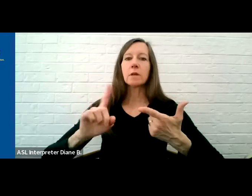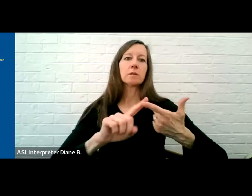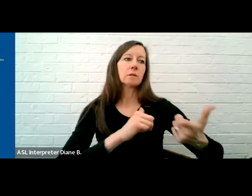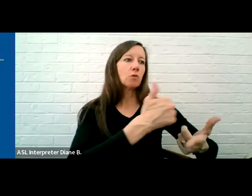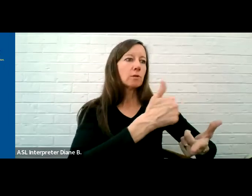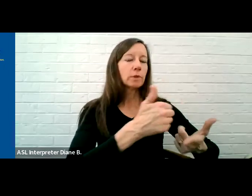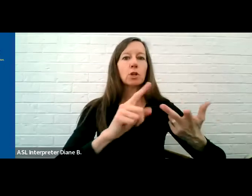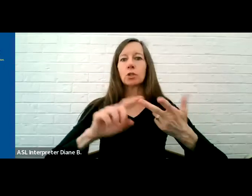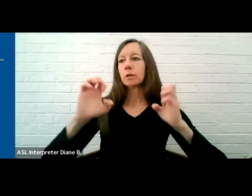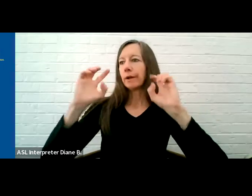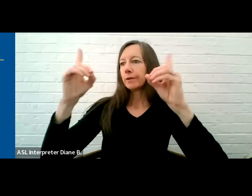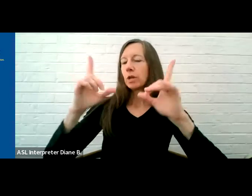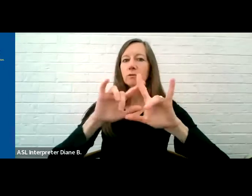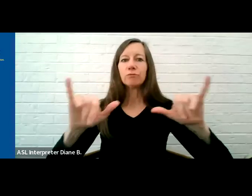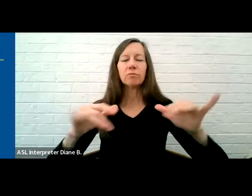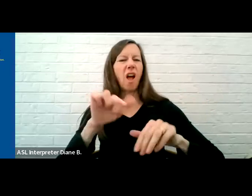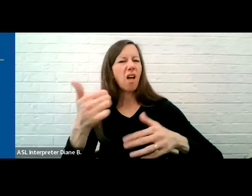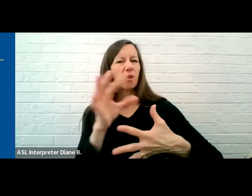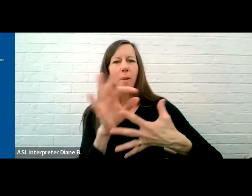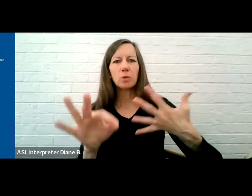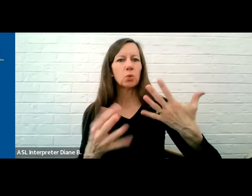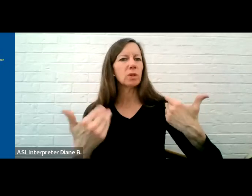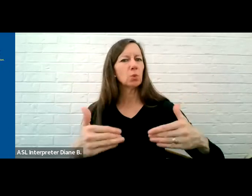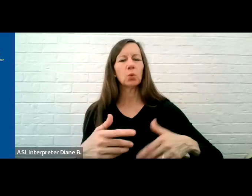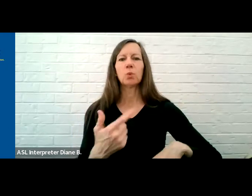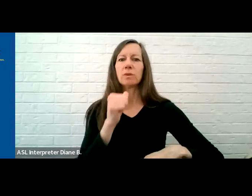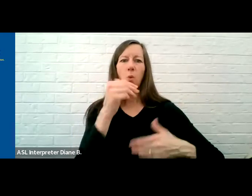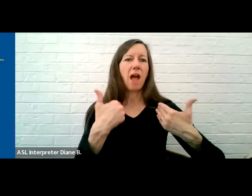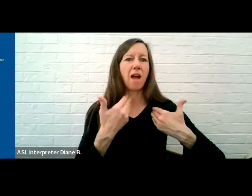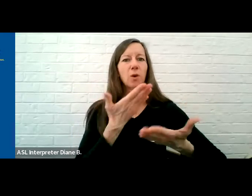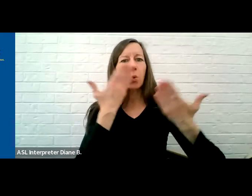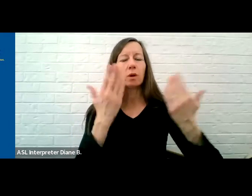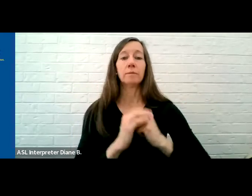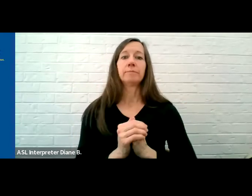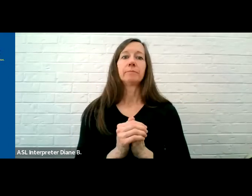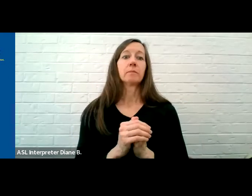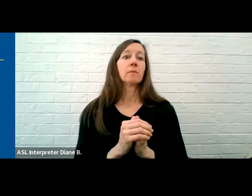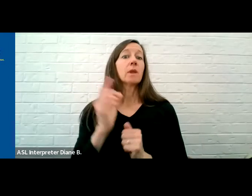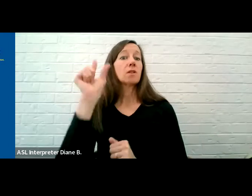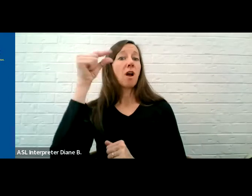other opportunities. Local governments are often at the forefront of the struggle for housing,